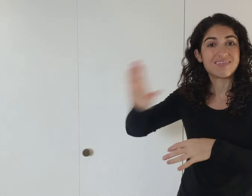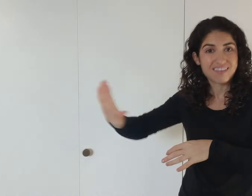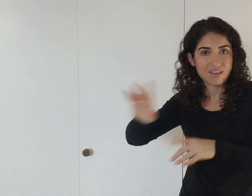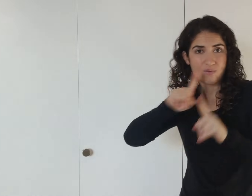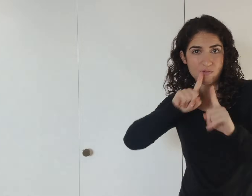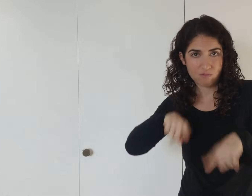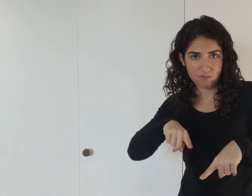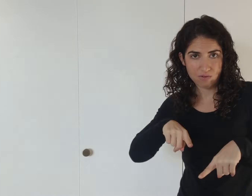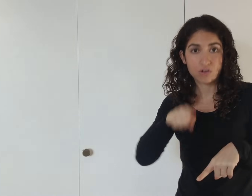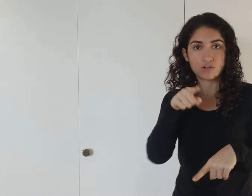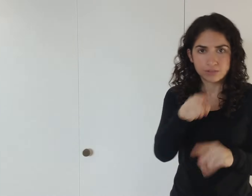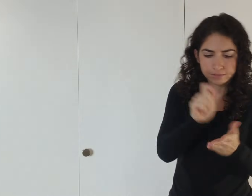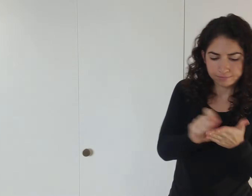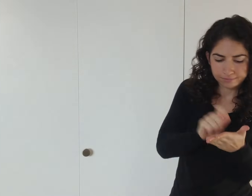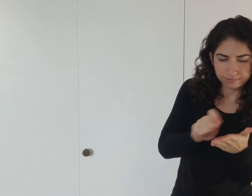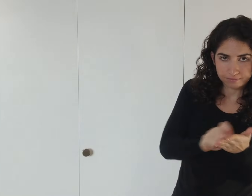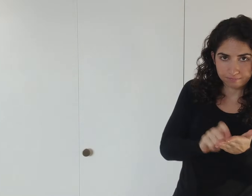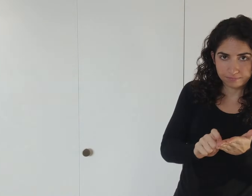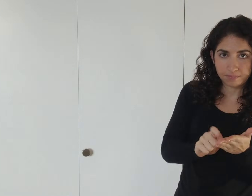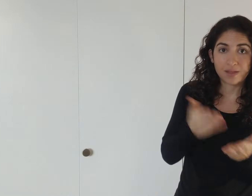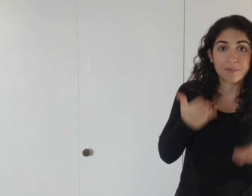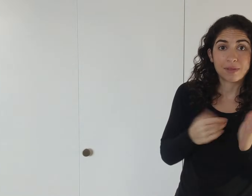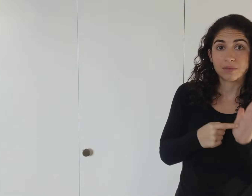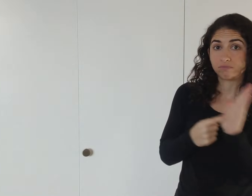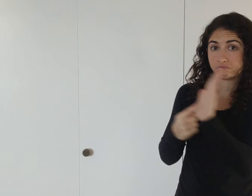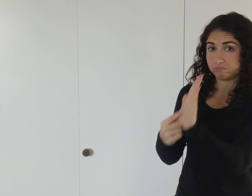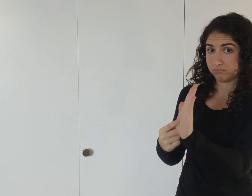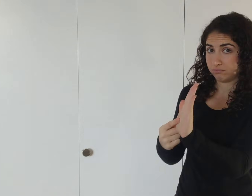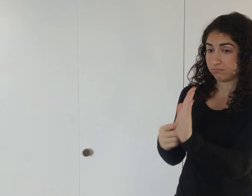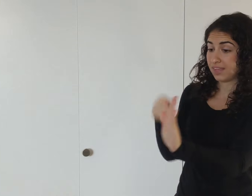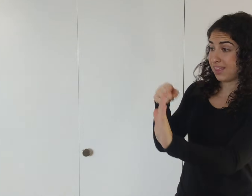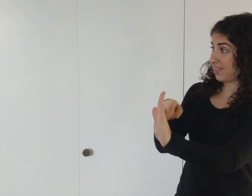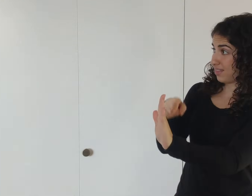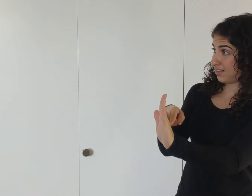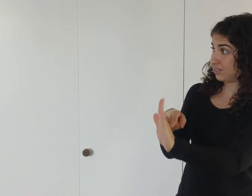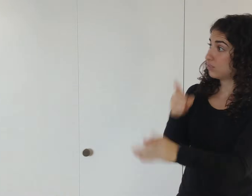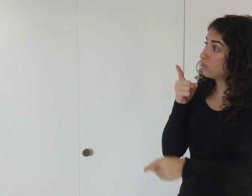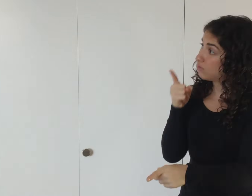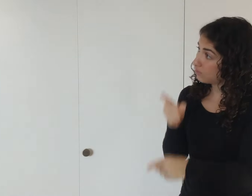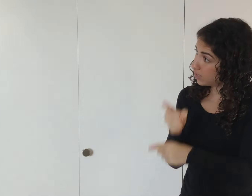their order, you can write it down, and then maybe show it to them, and say: